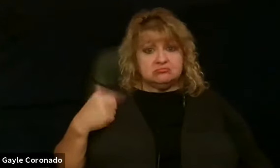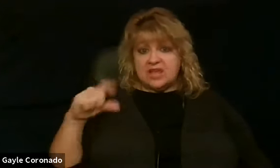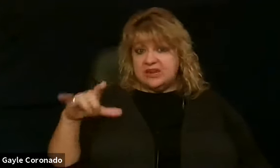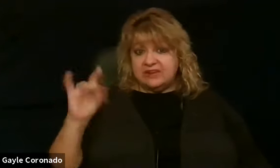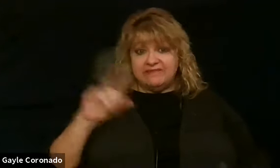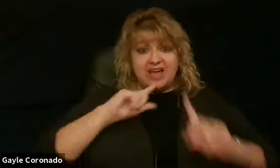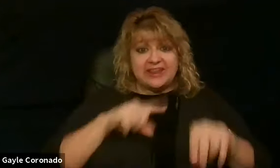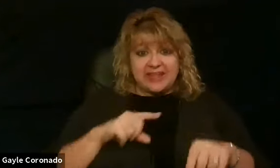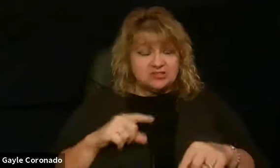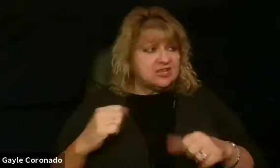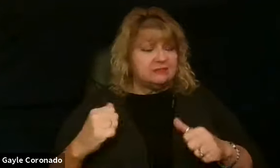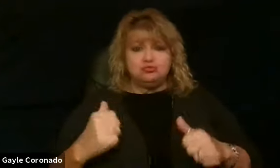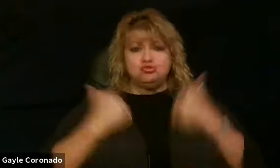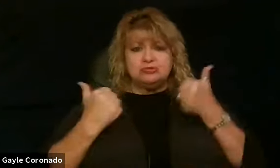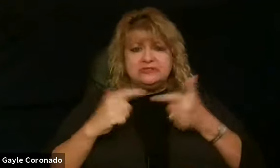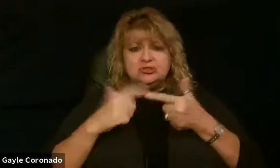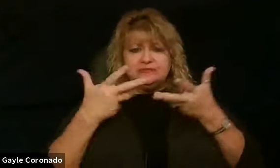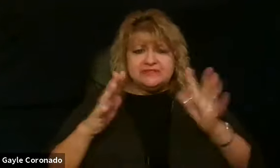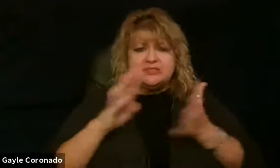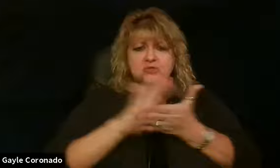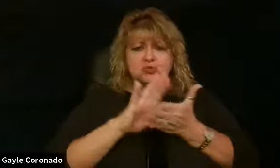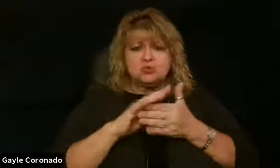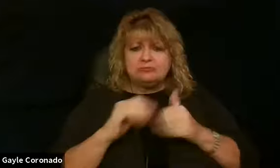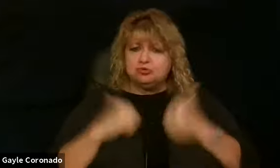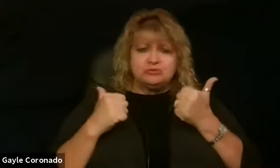driven to finish school, you know, and.